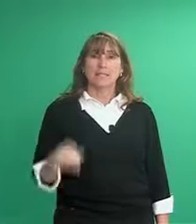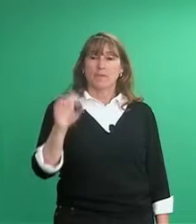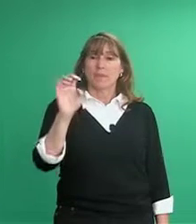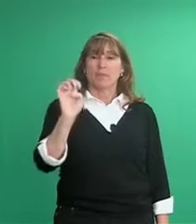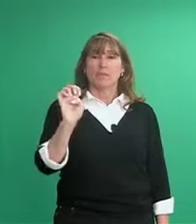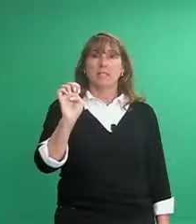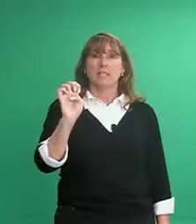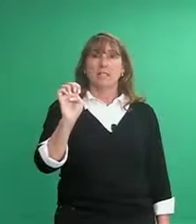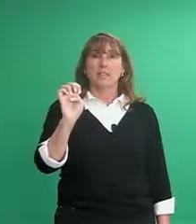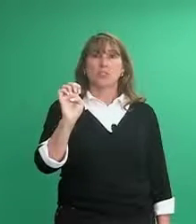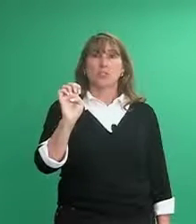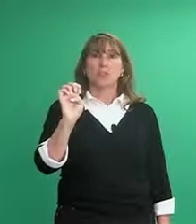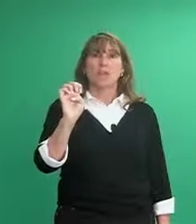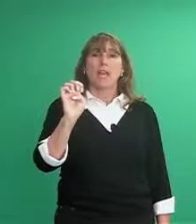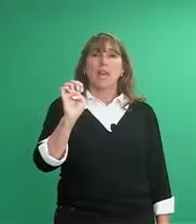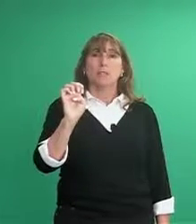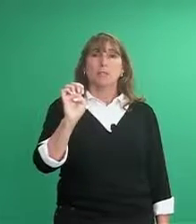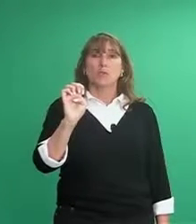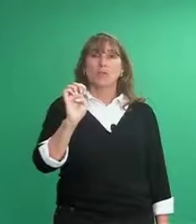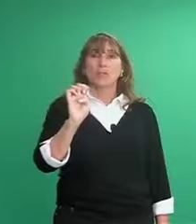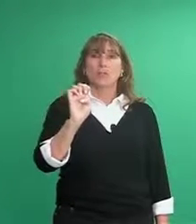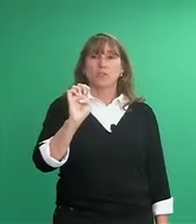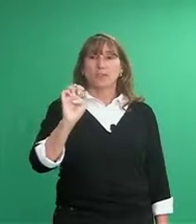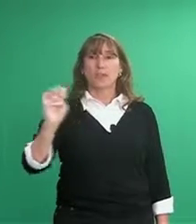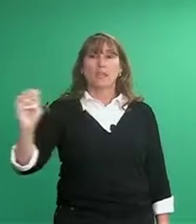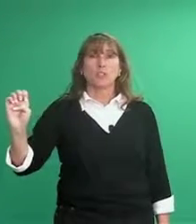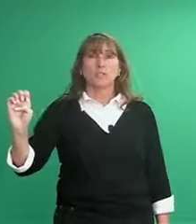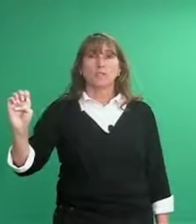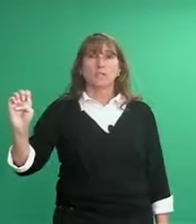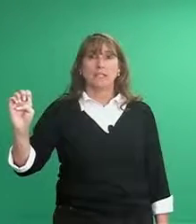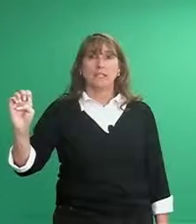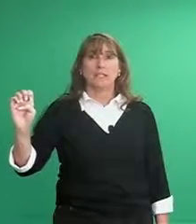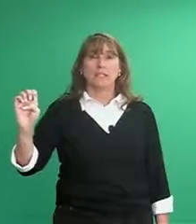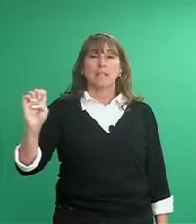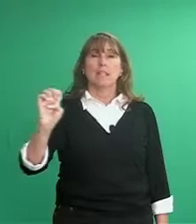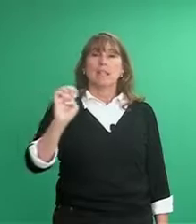the E handshape and you move in the direction of east